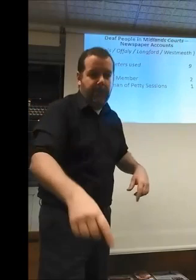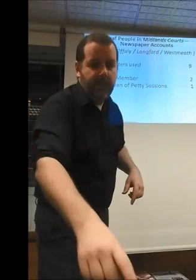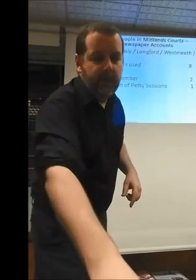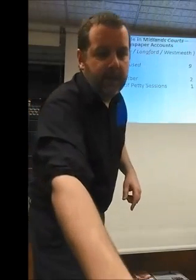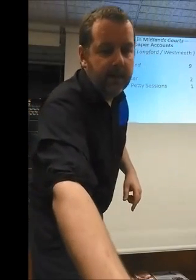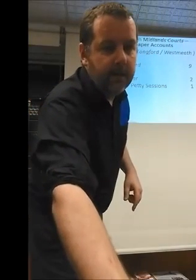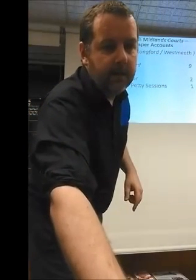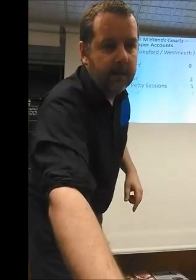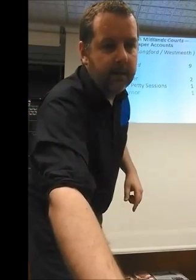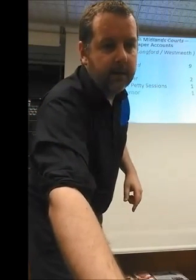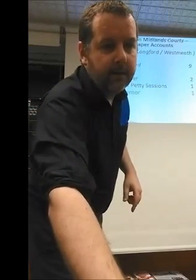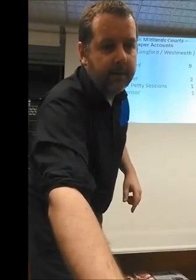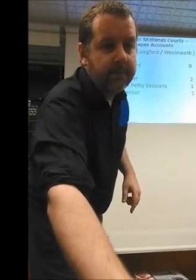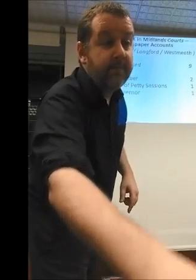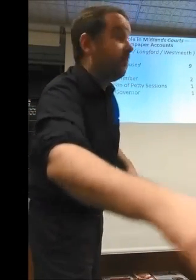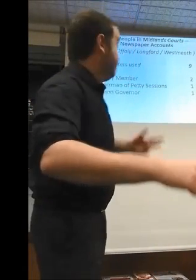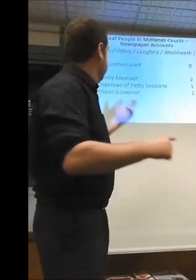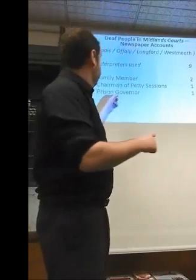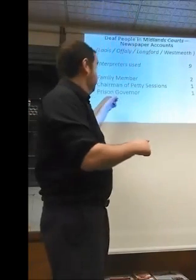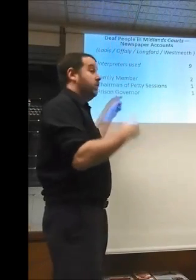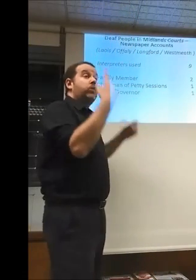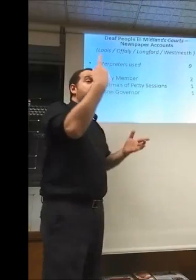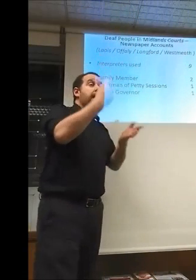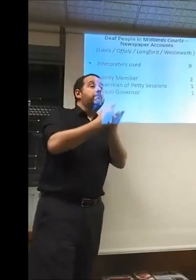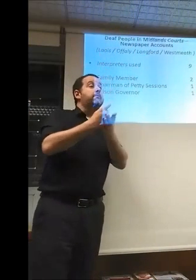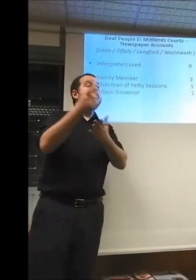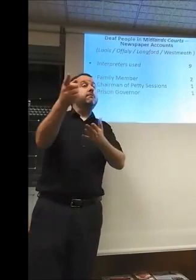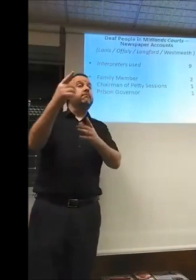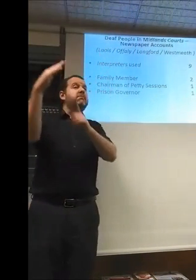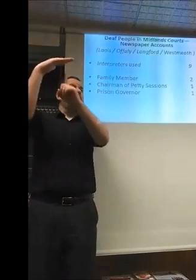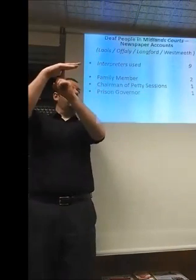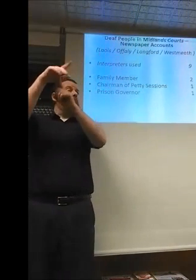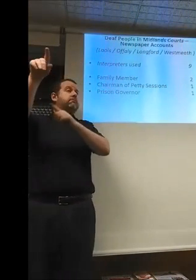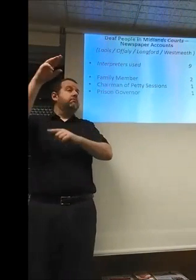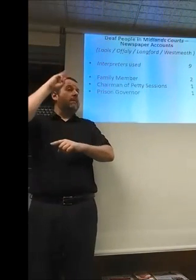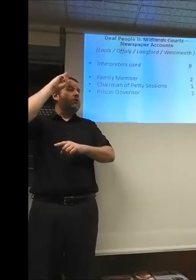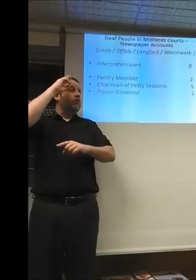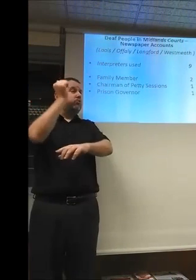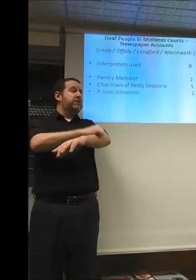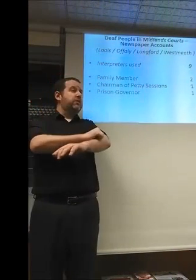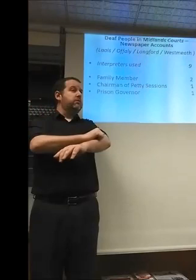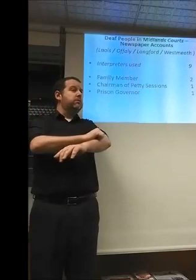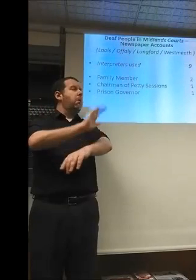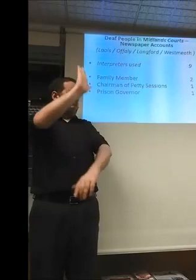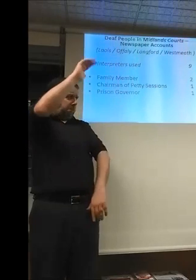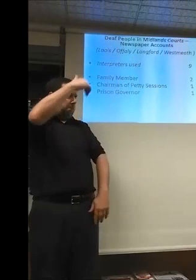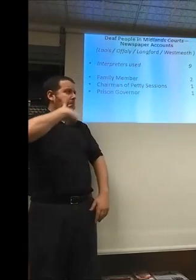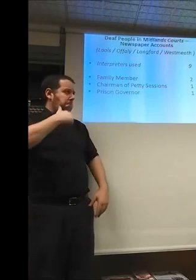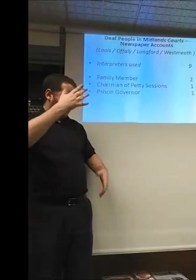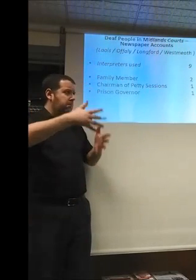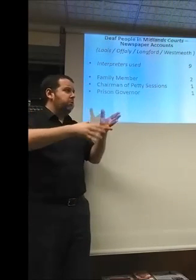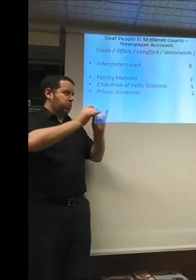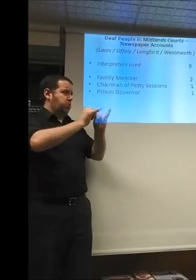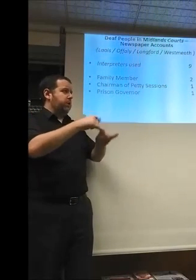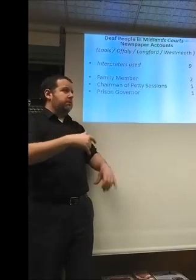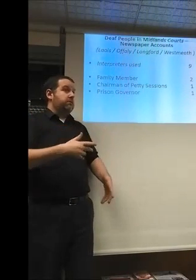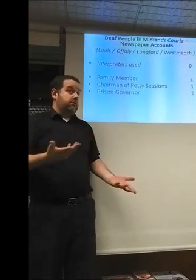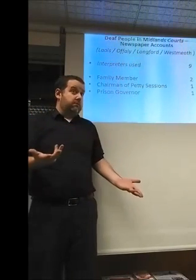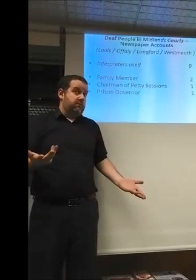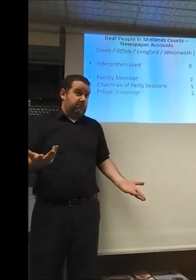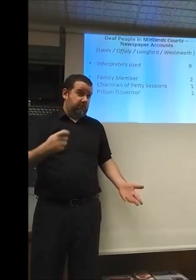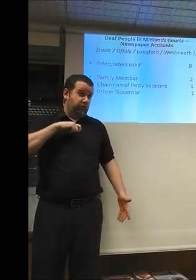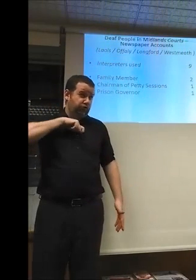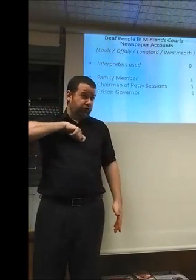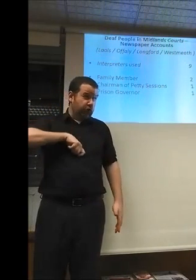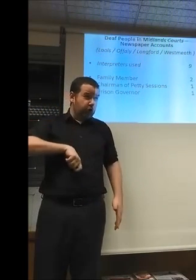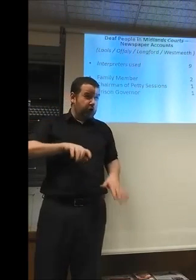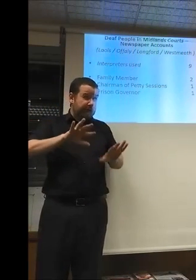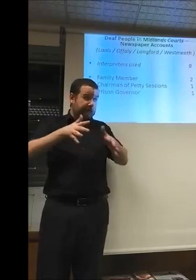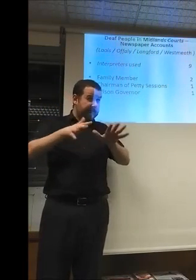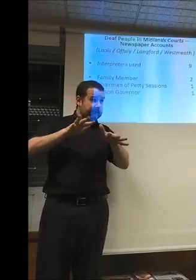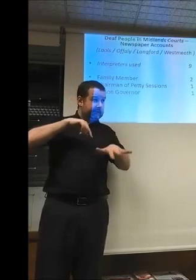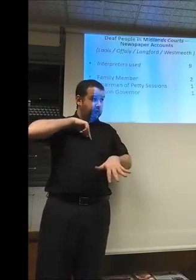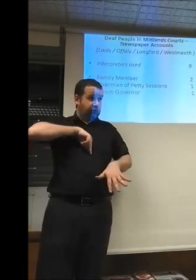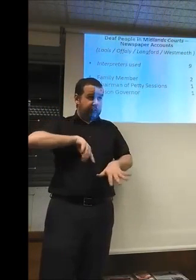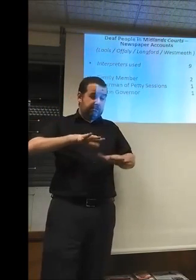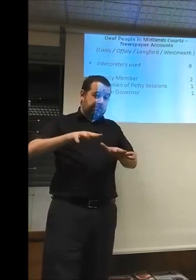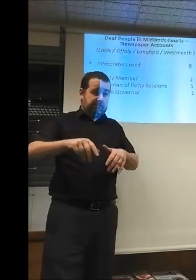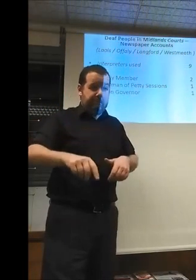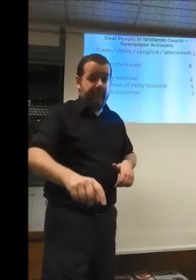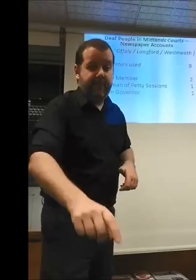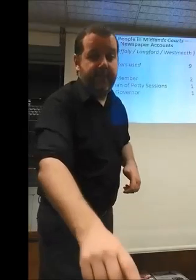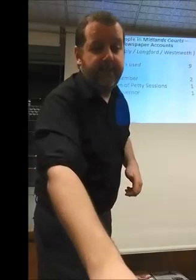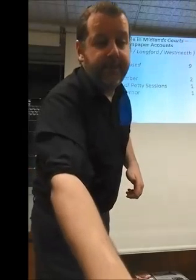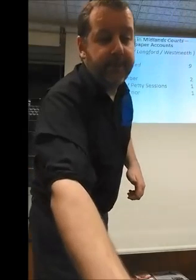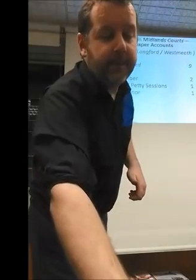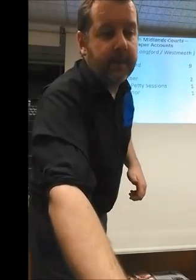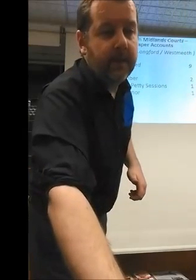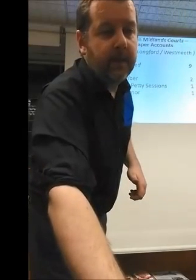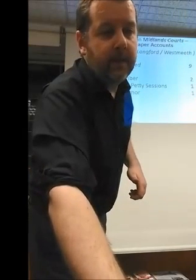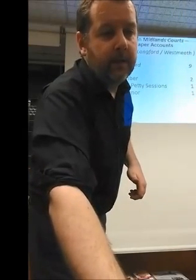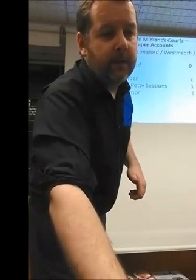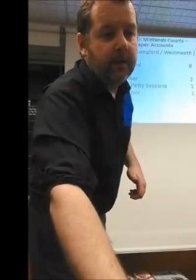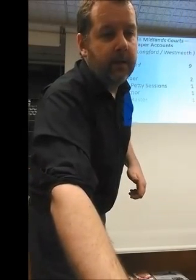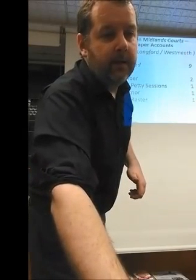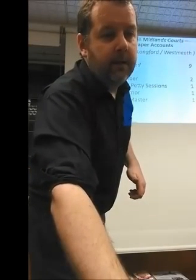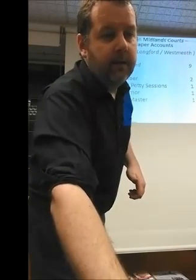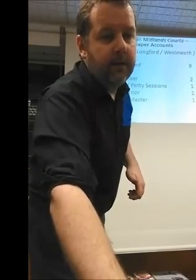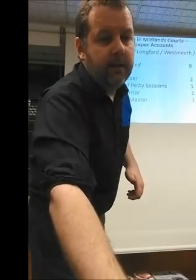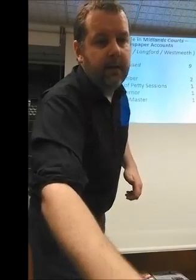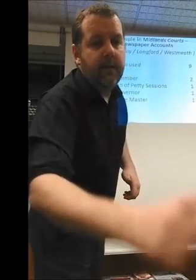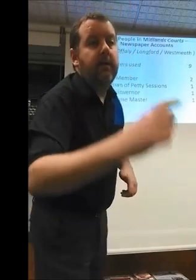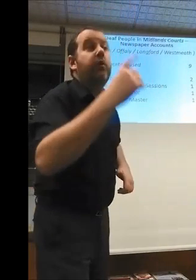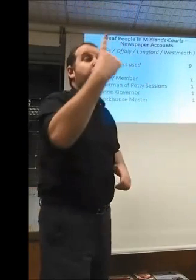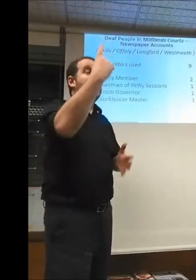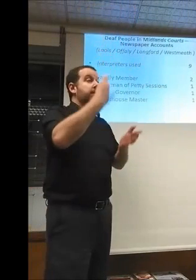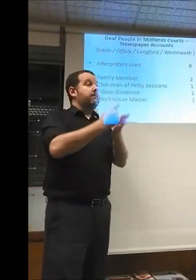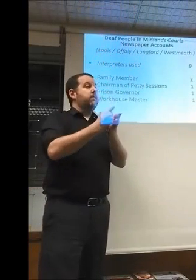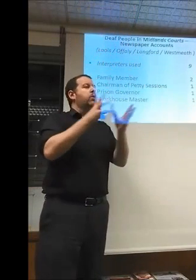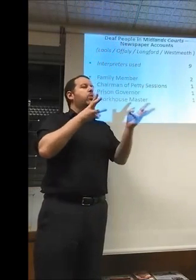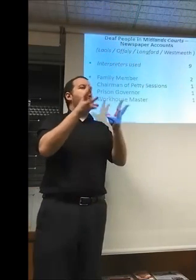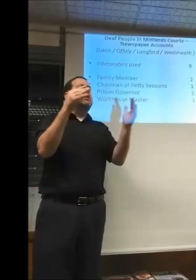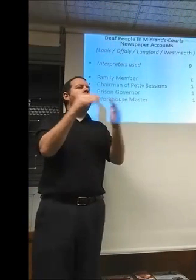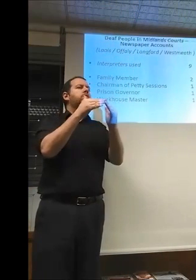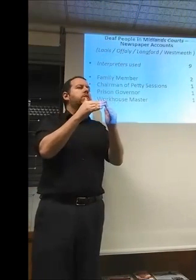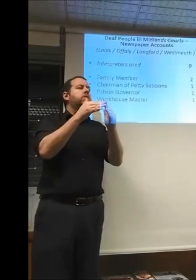cases like someone suing another party or so really they weren’t that interesting